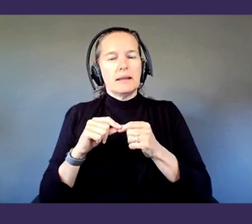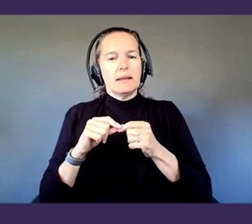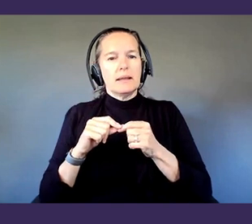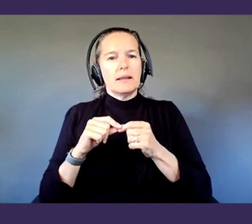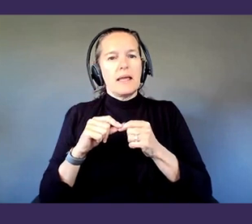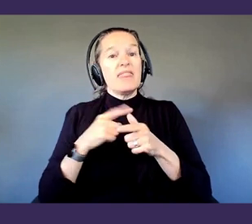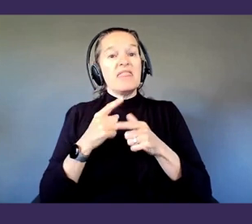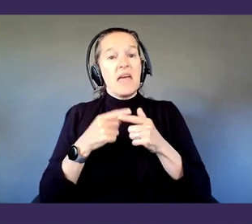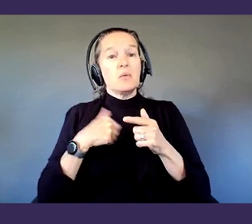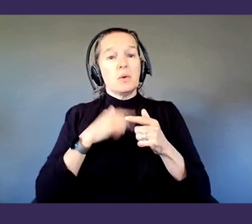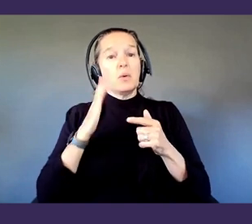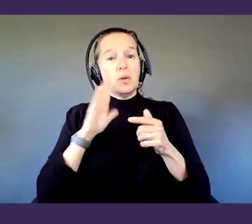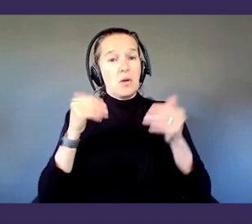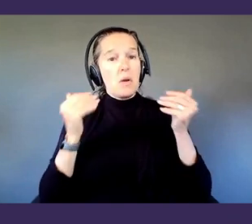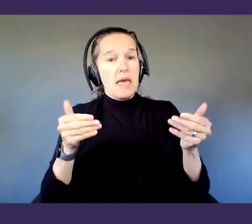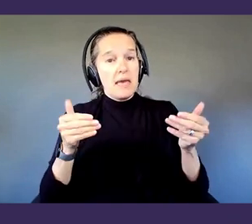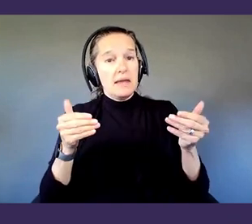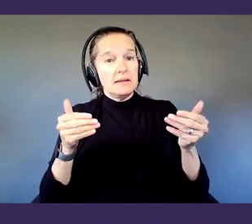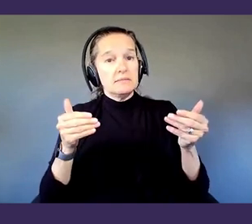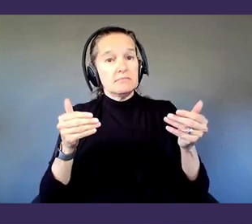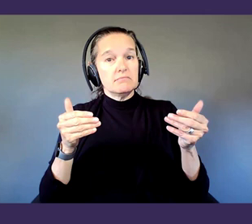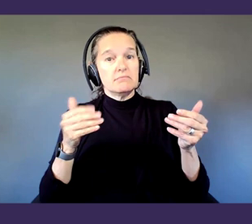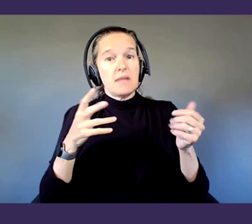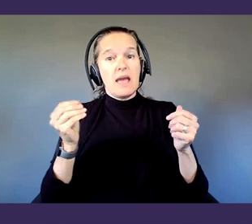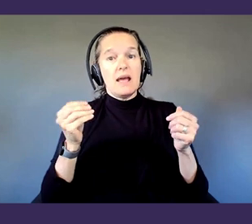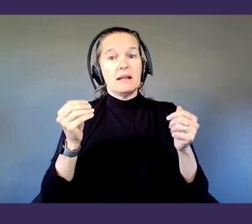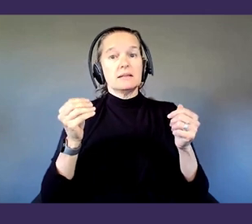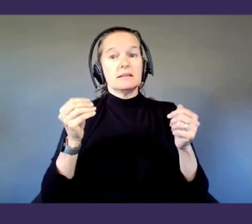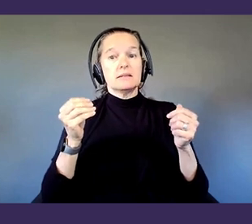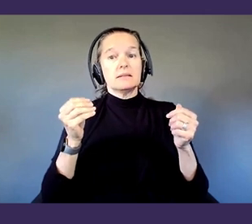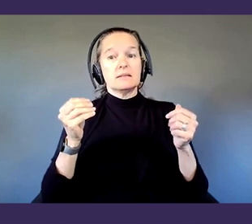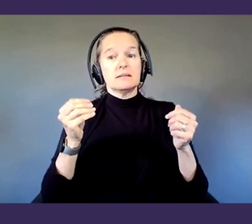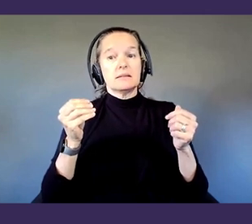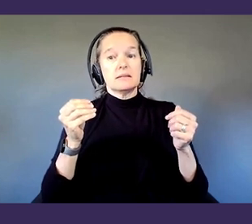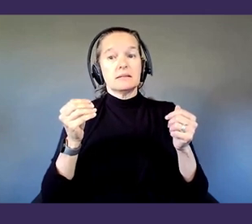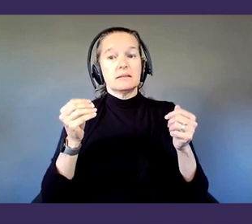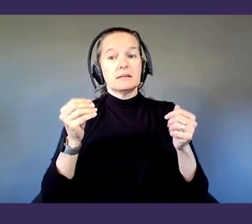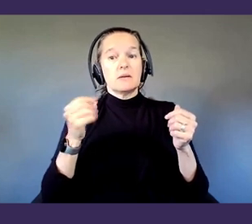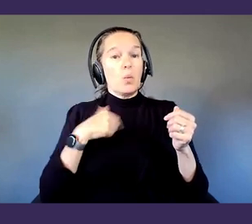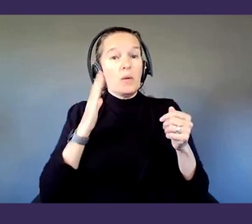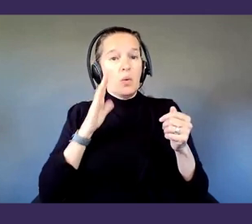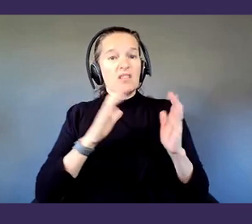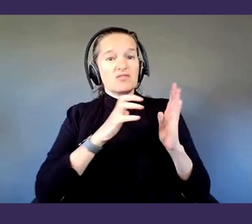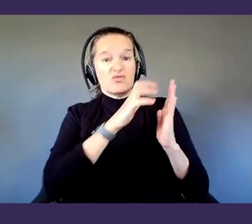and we will start to draft the actual agreement, and the actual agreement, I believe,